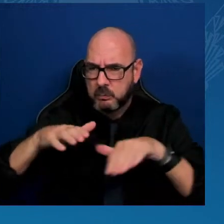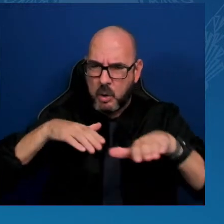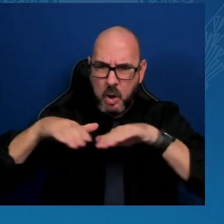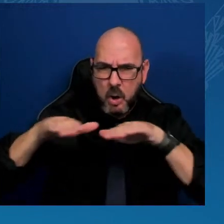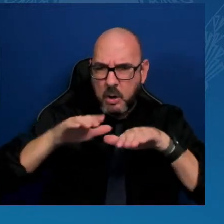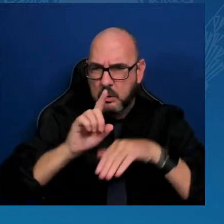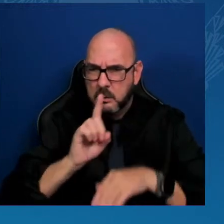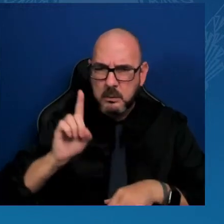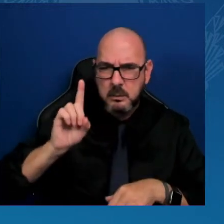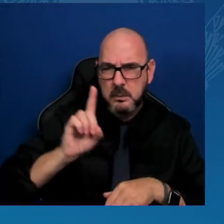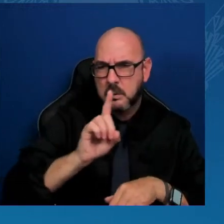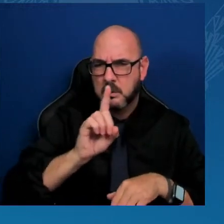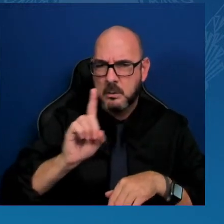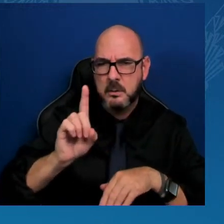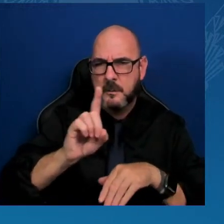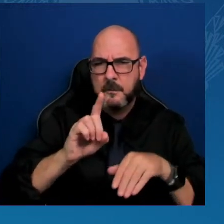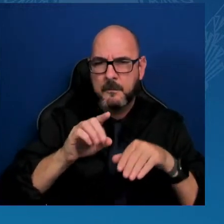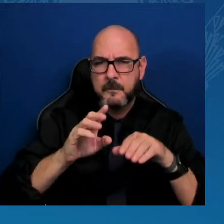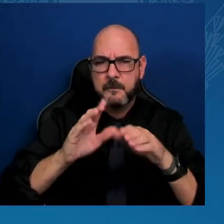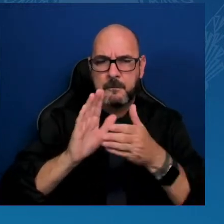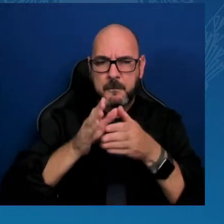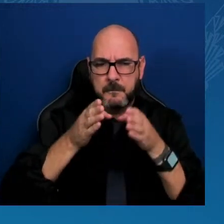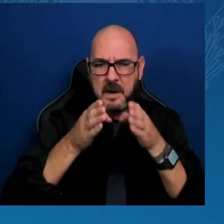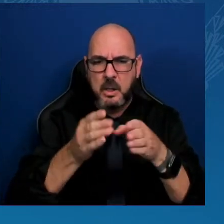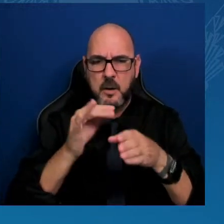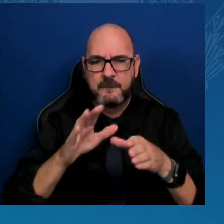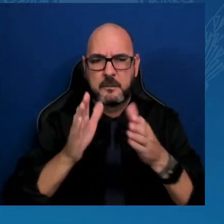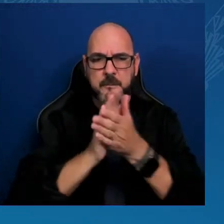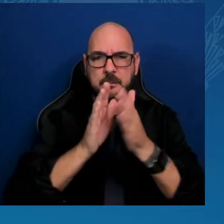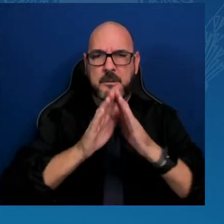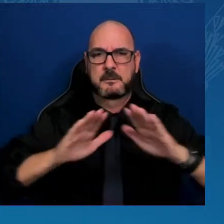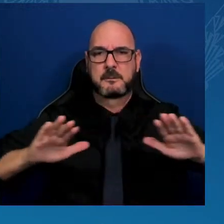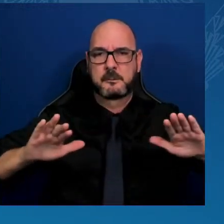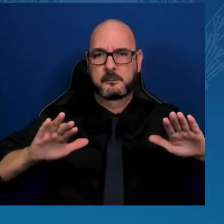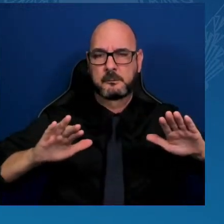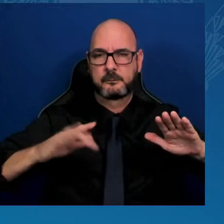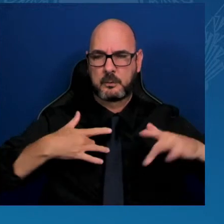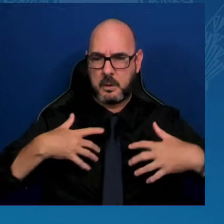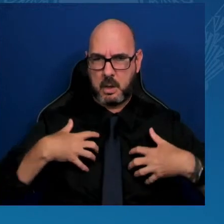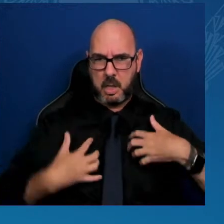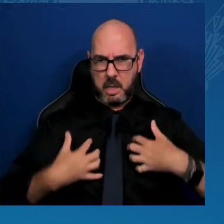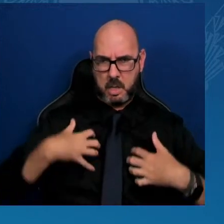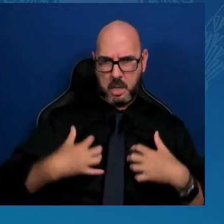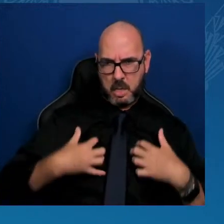In moments of uncertainty and confusion, when the way is not clear,